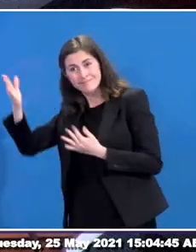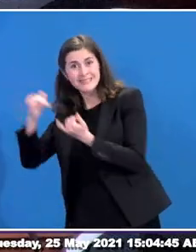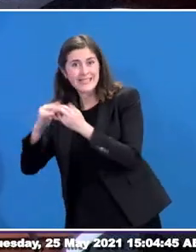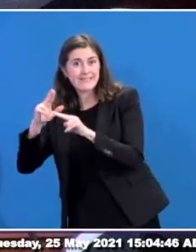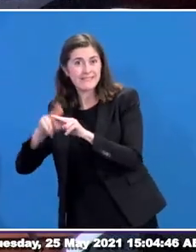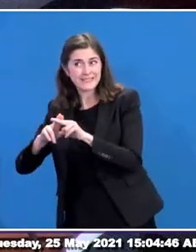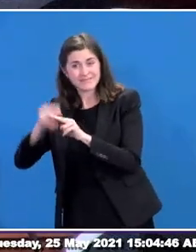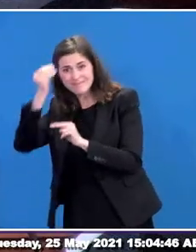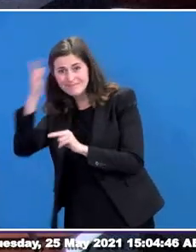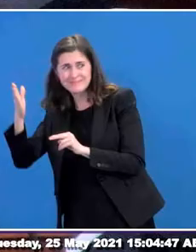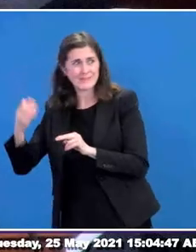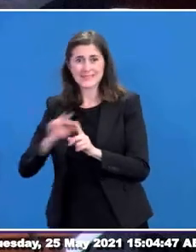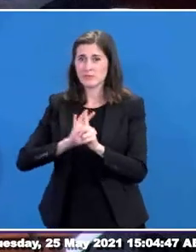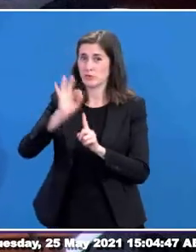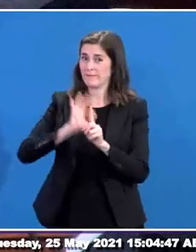Yes.